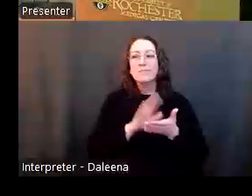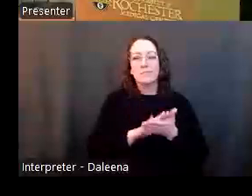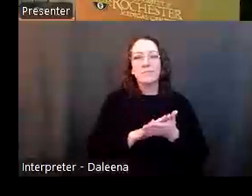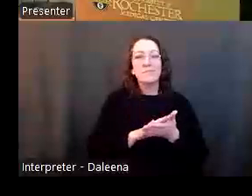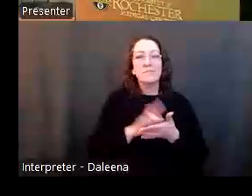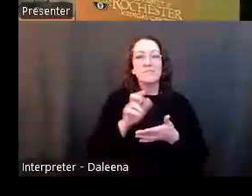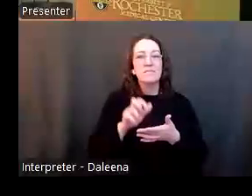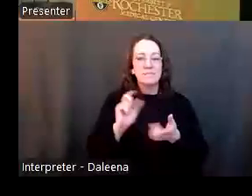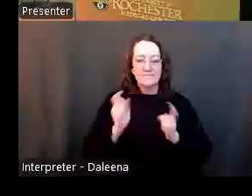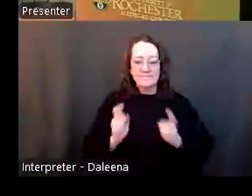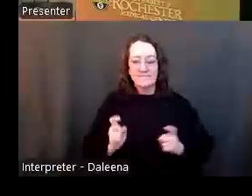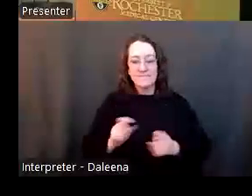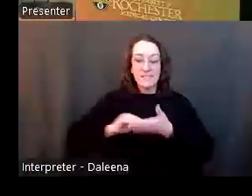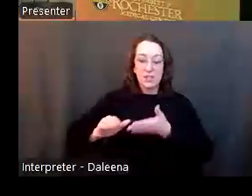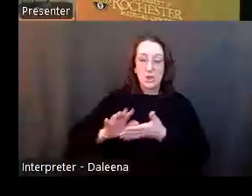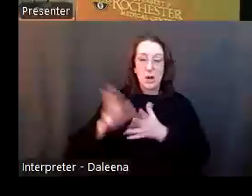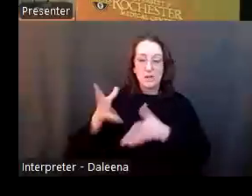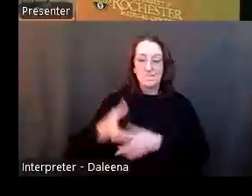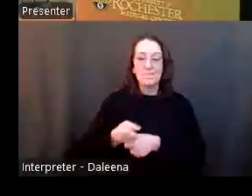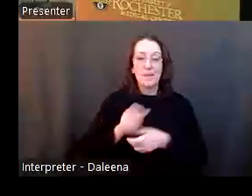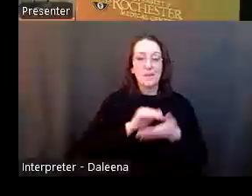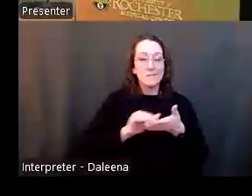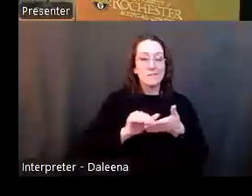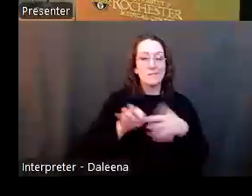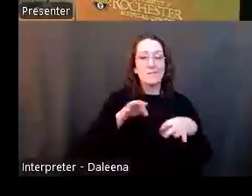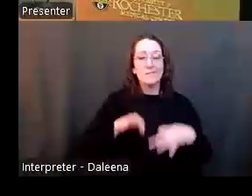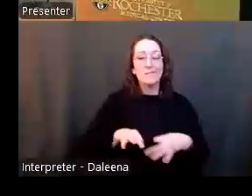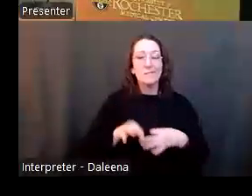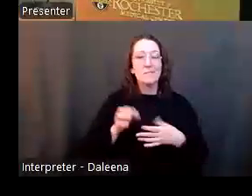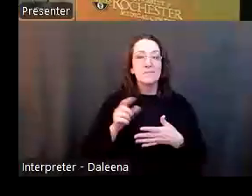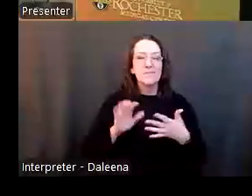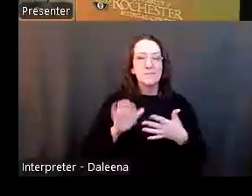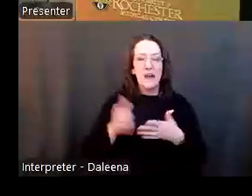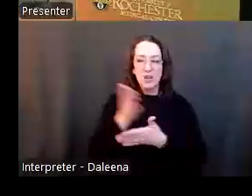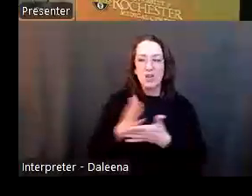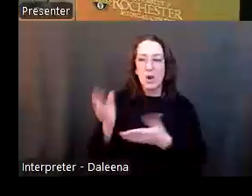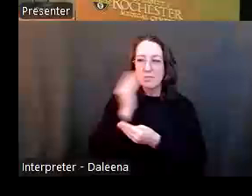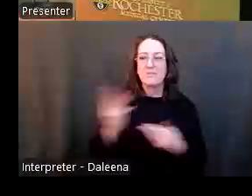summaries as well as discharge instructions to be able to um share that with anyone who is going to